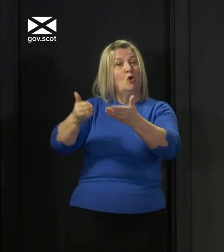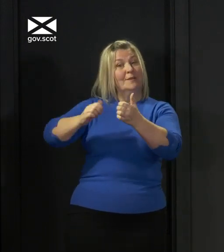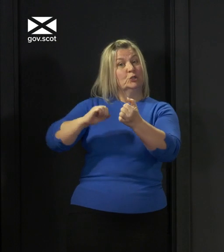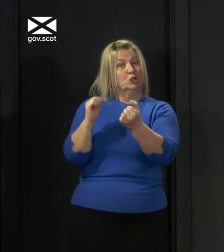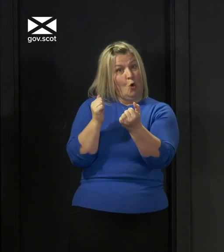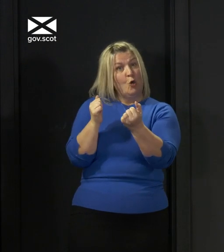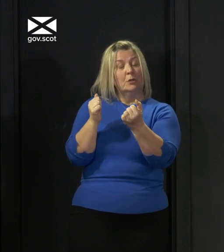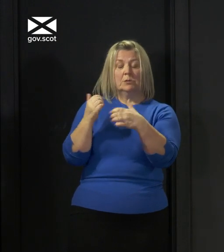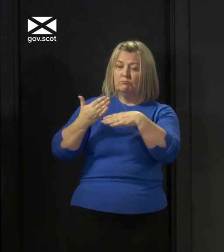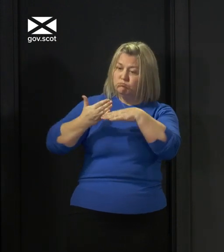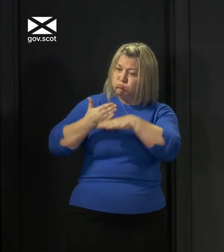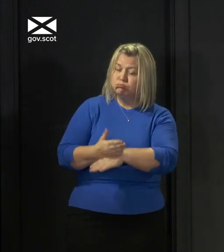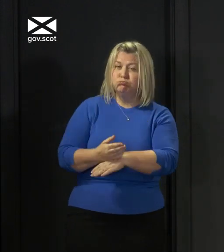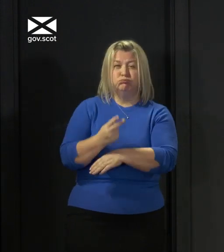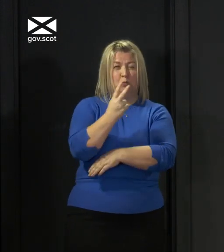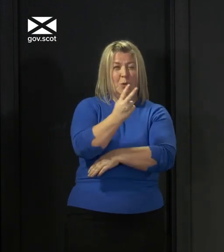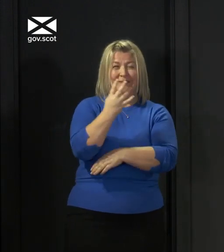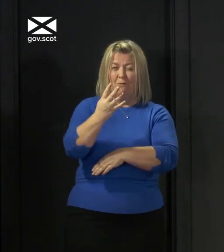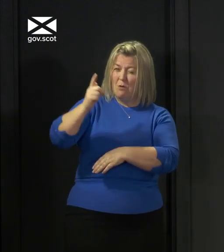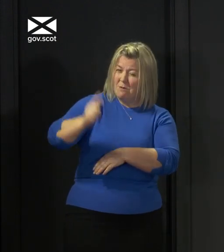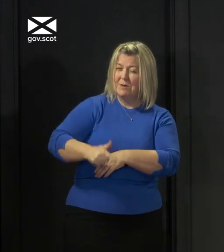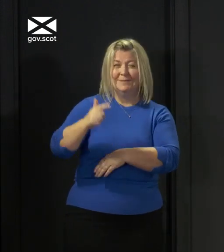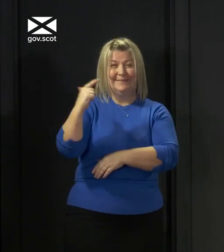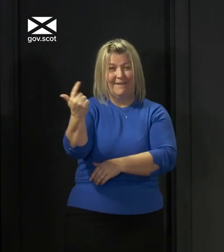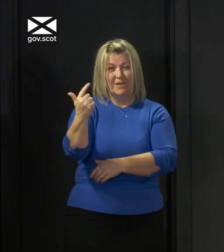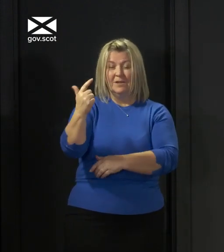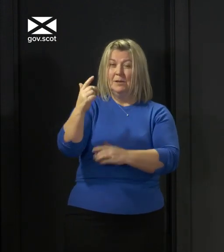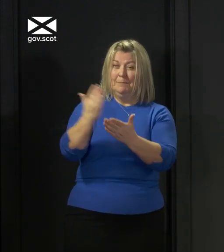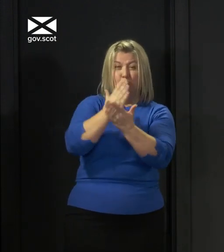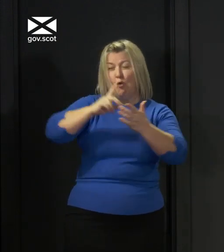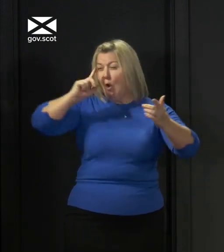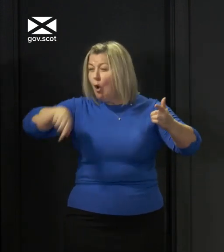around the clock making sure that we are replenishing supplies as they are used